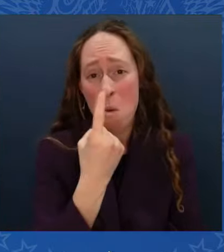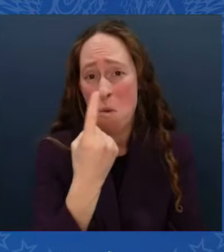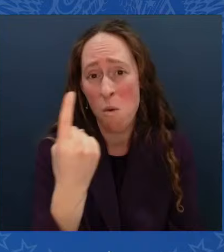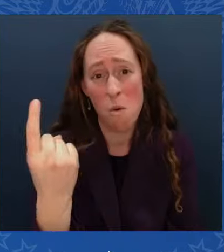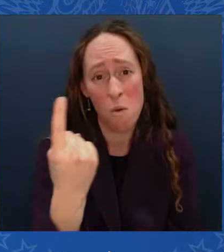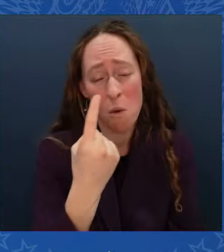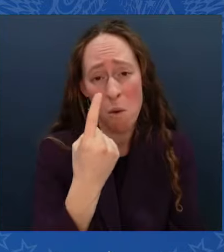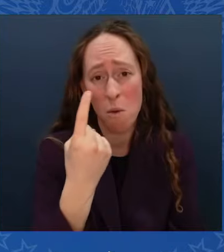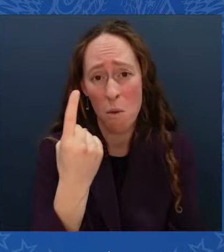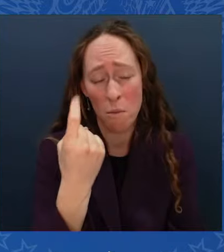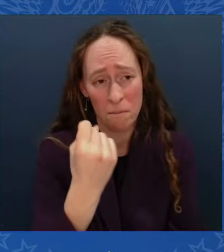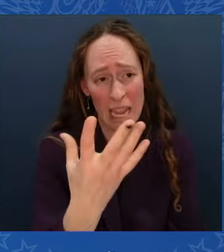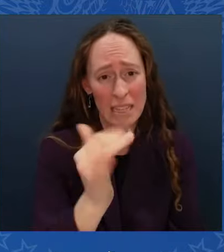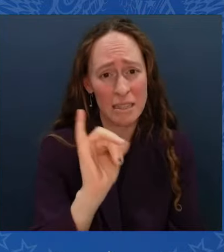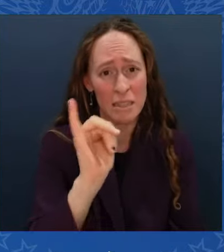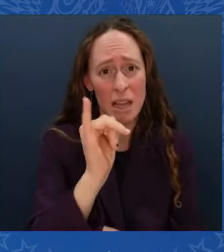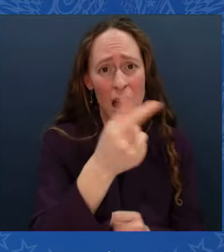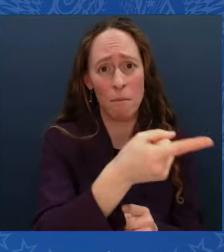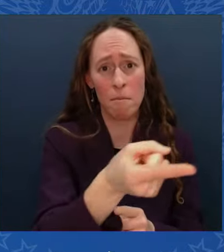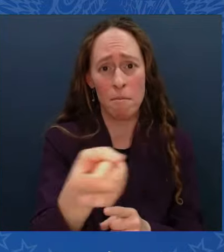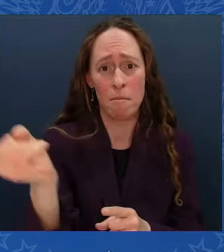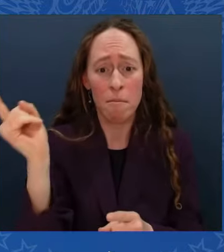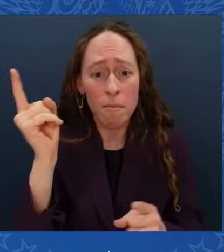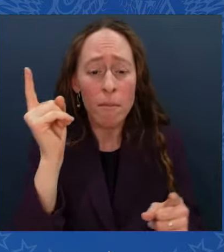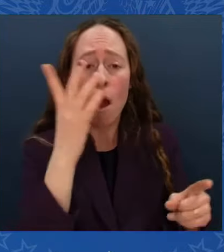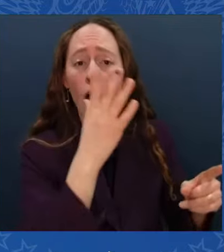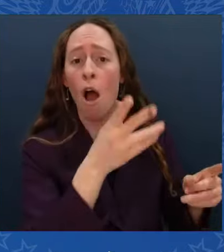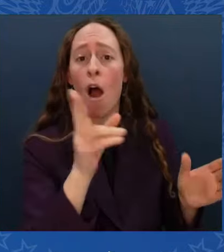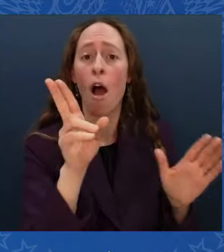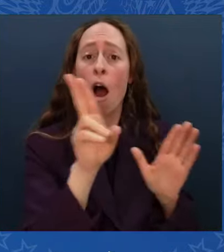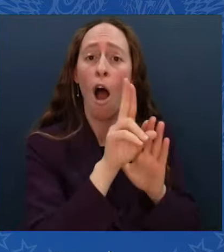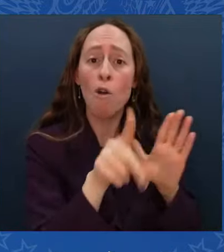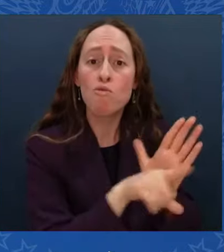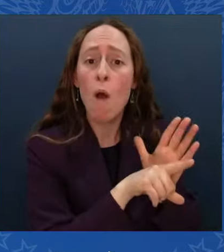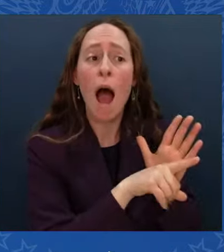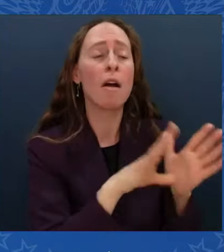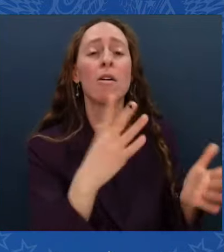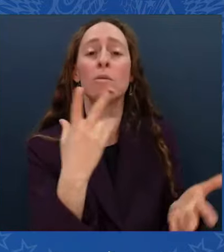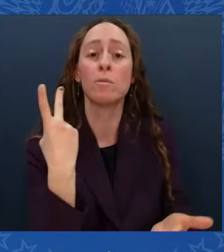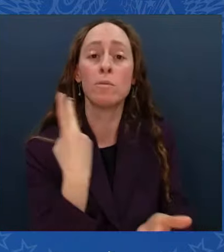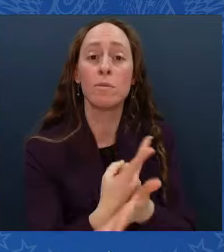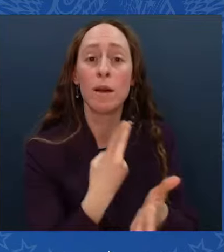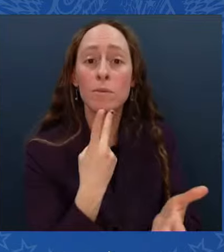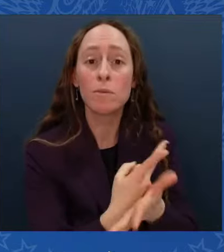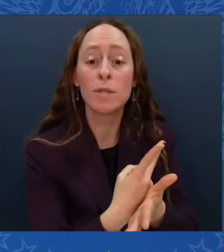and graduate school and -- because you wanted to serve your community, and you have. But, in the meantime,